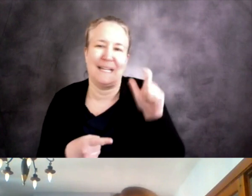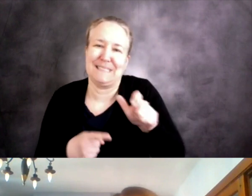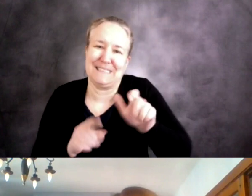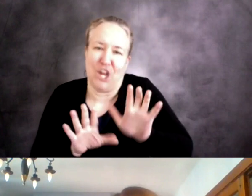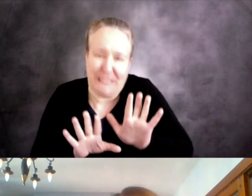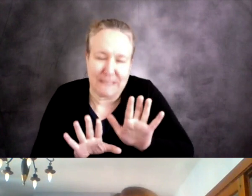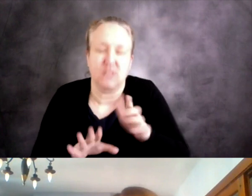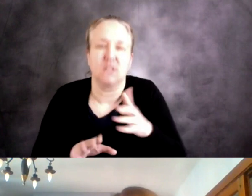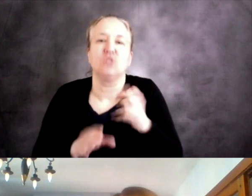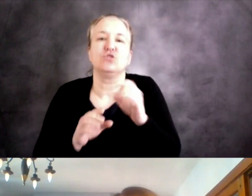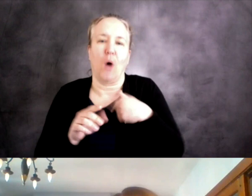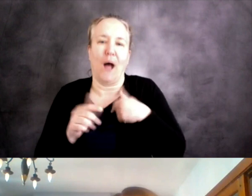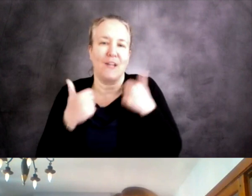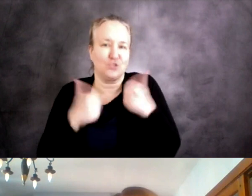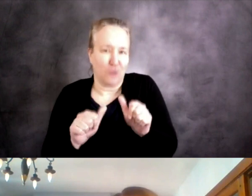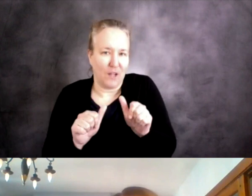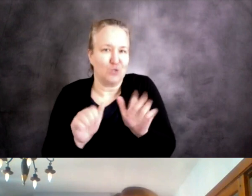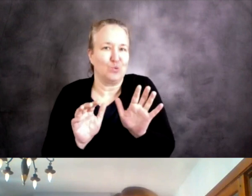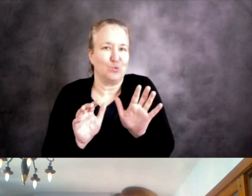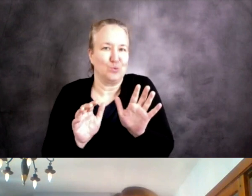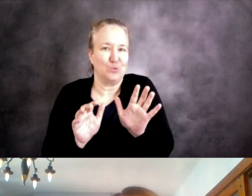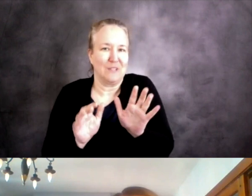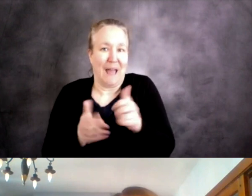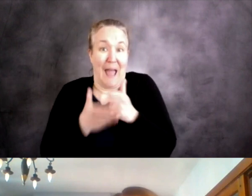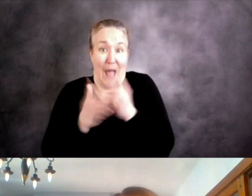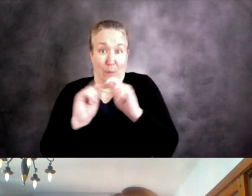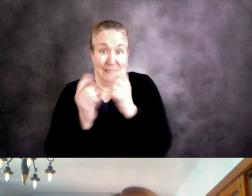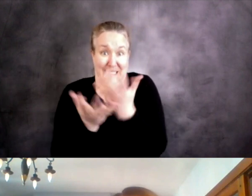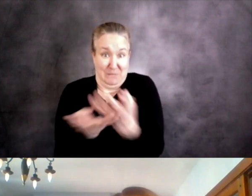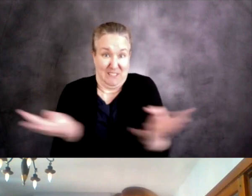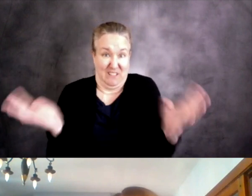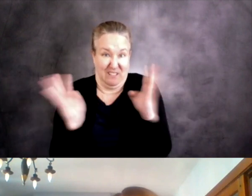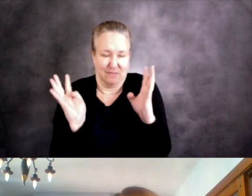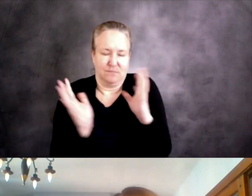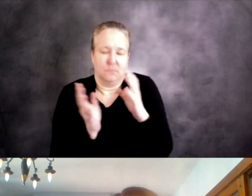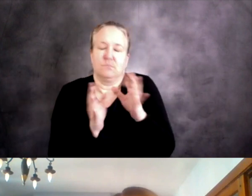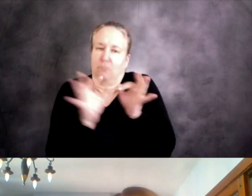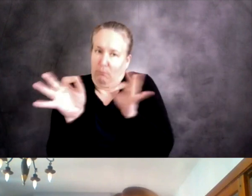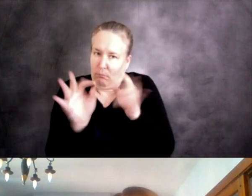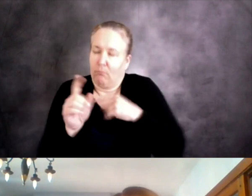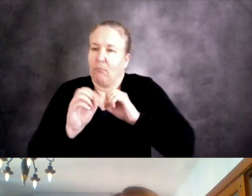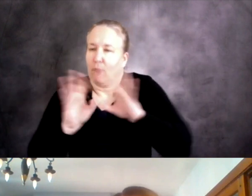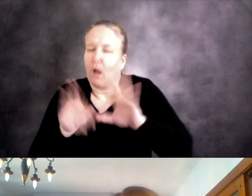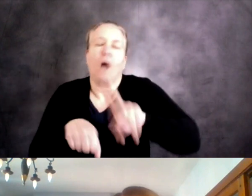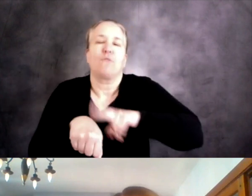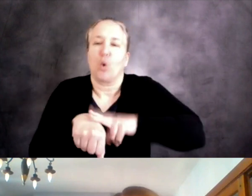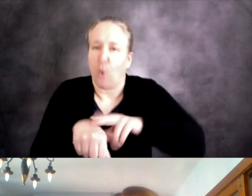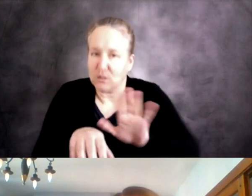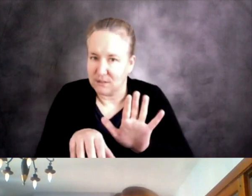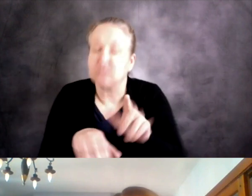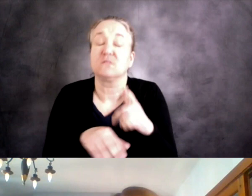try to help teams kind of understand. Of course parents are going to phrase things